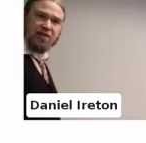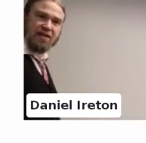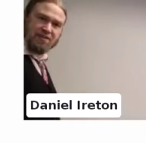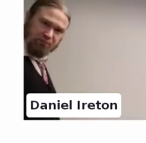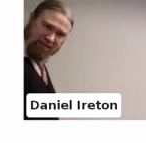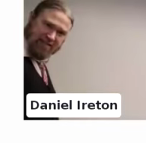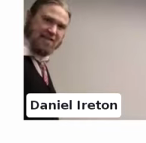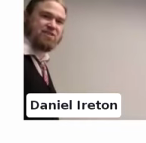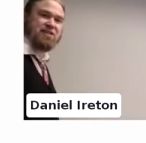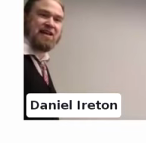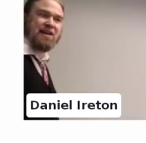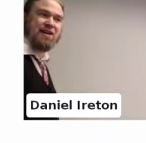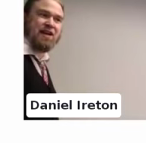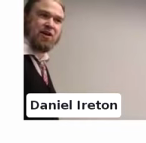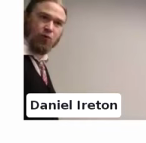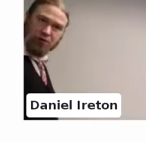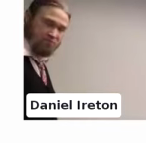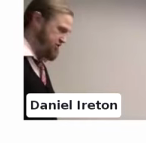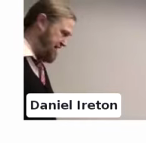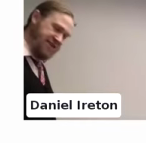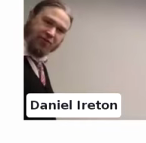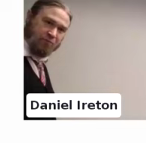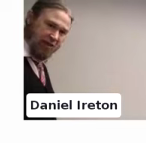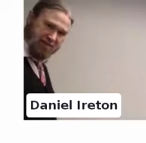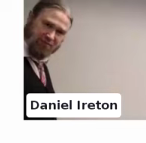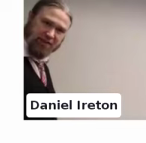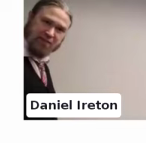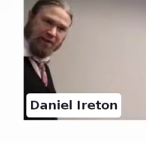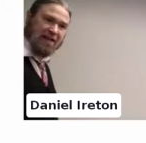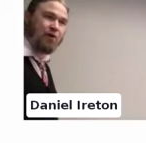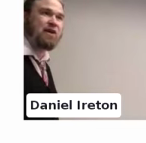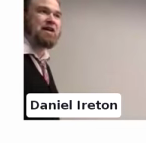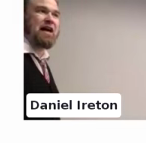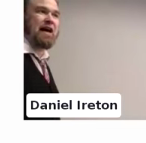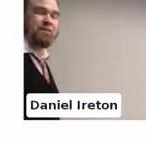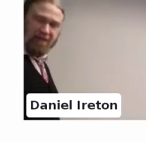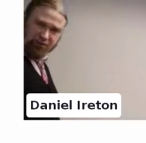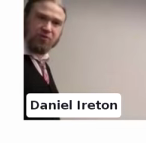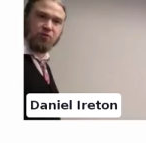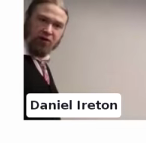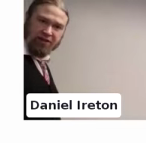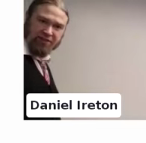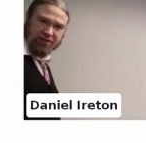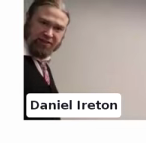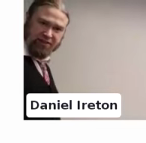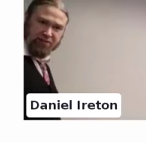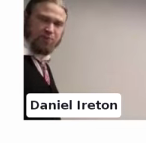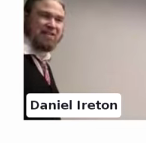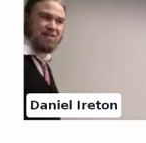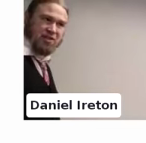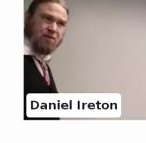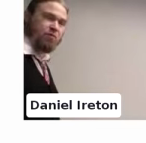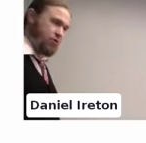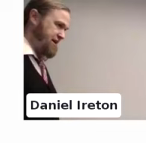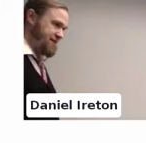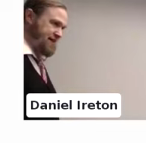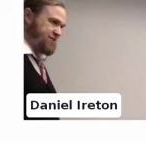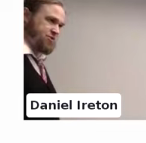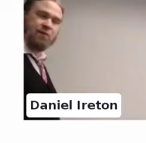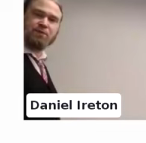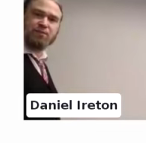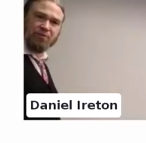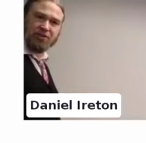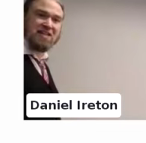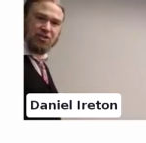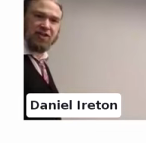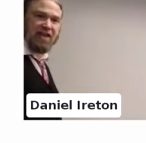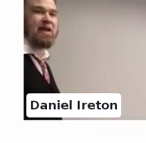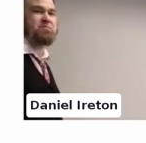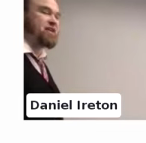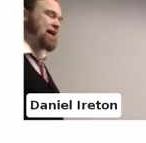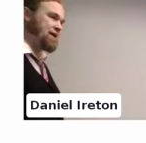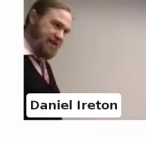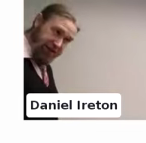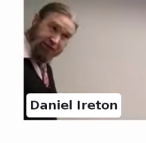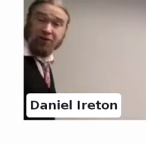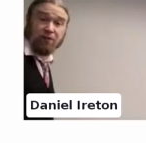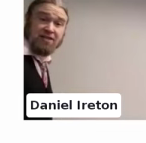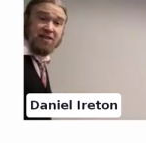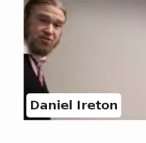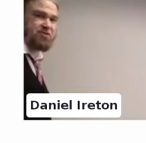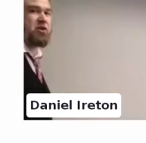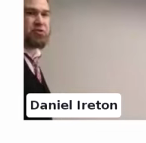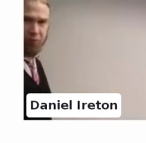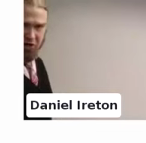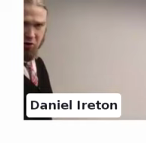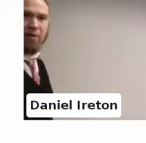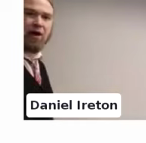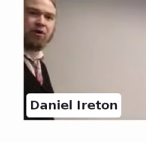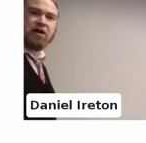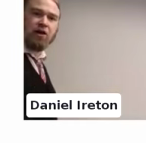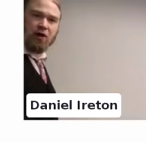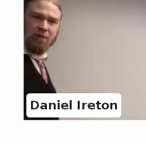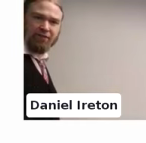Daniel: The biggest thing really is people that can play the games and teach the games kind of on the spot.